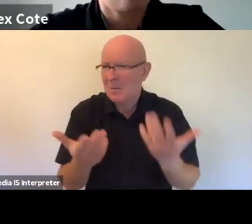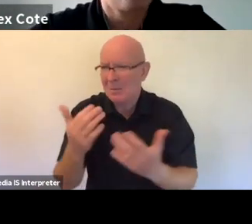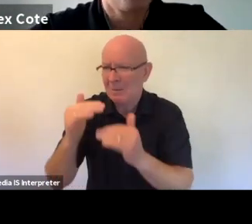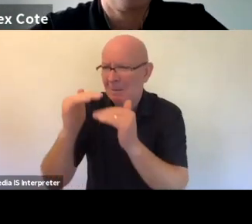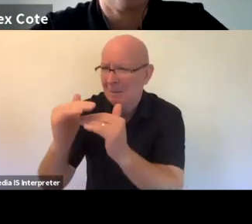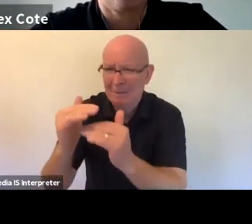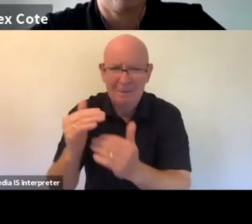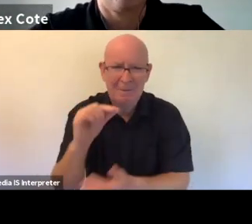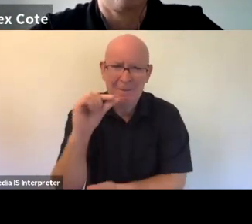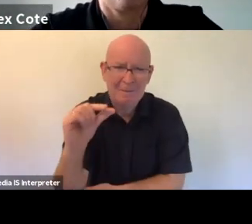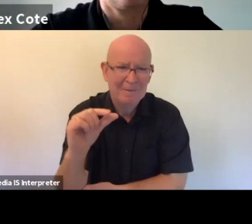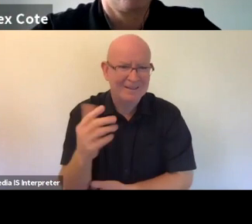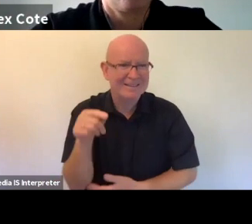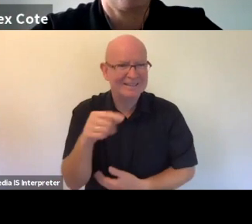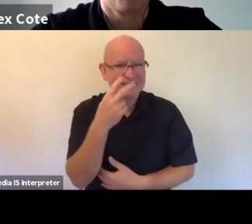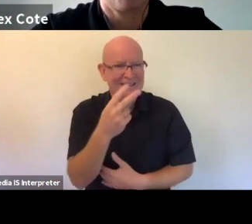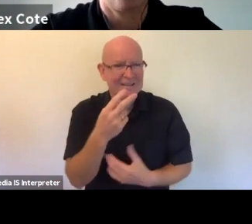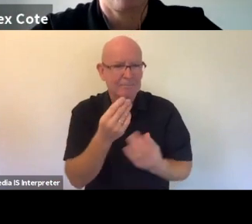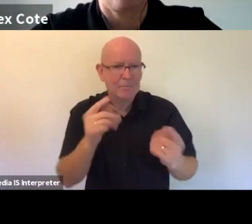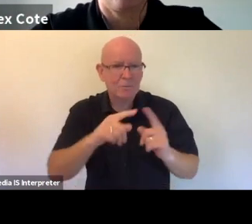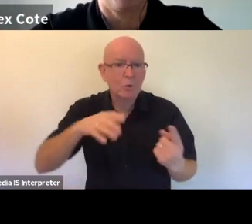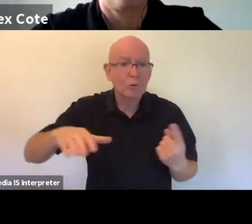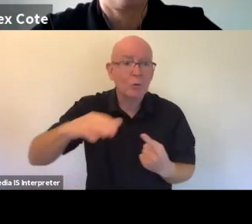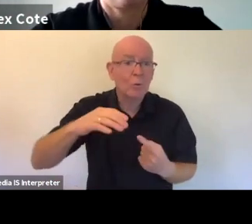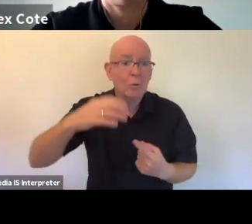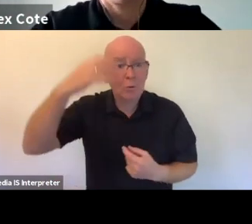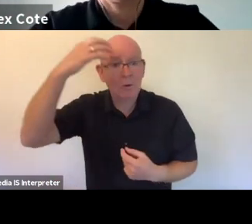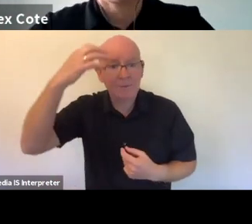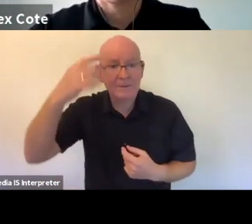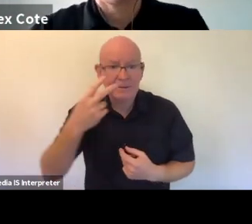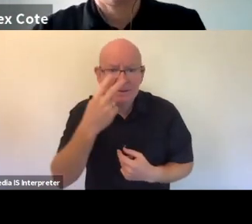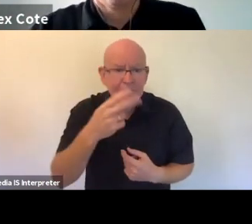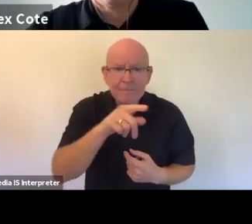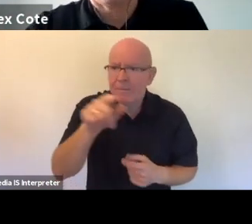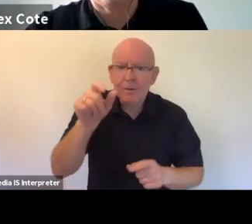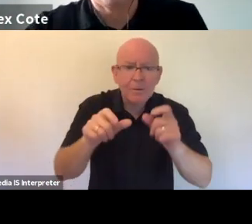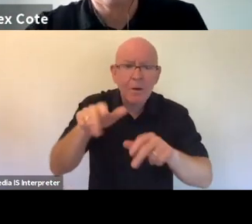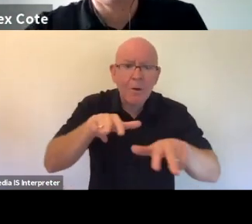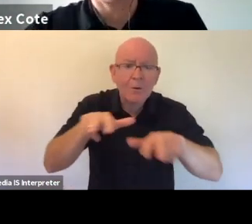such as personal assistance or sign language interpreters, which was already difficult before